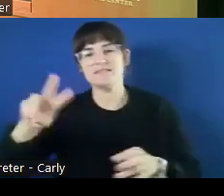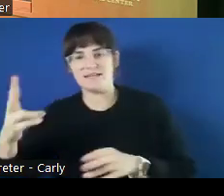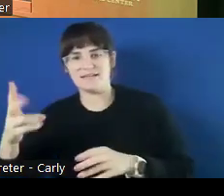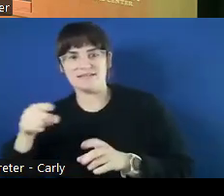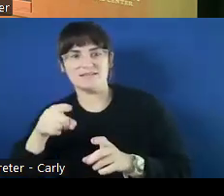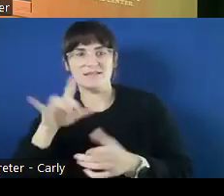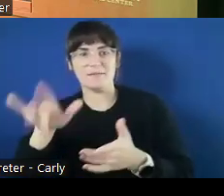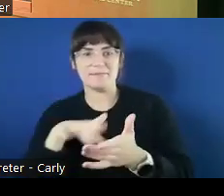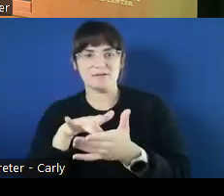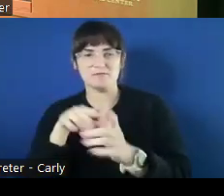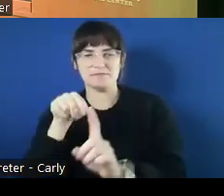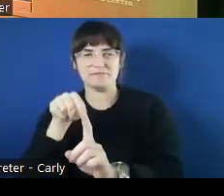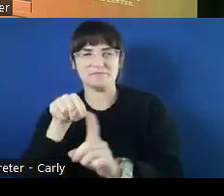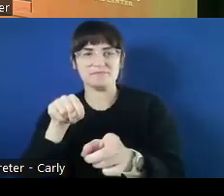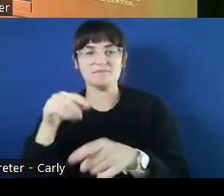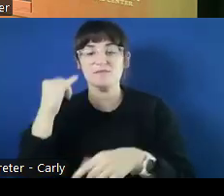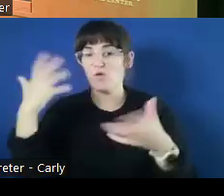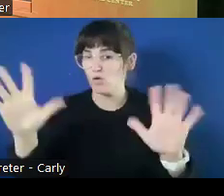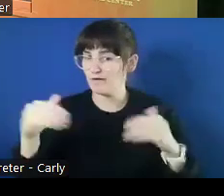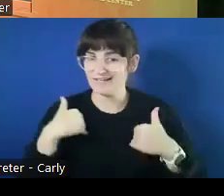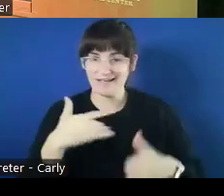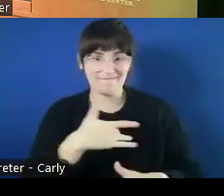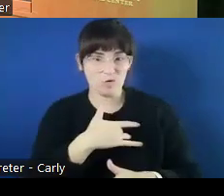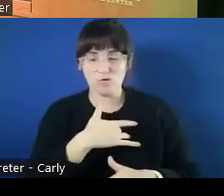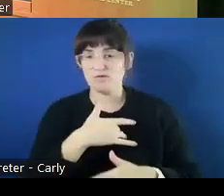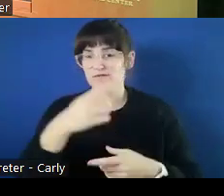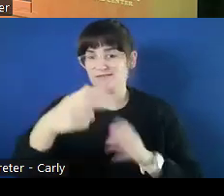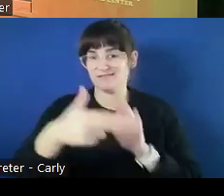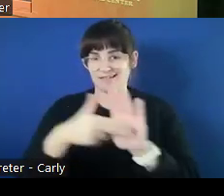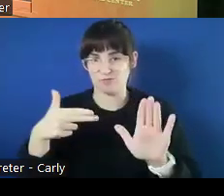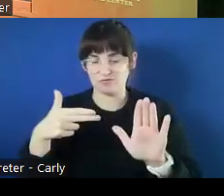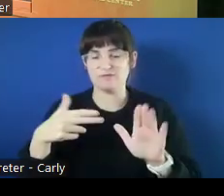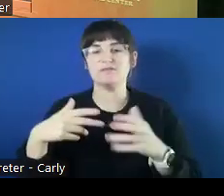who have a heart disease diagnosis already uh you then measure depression or anxiety and then you